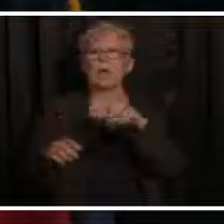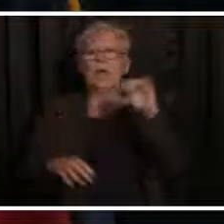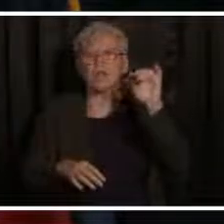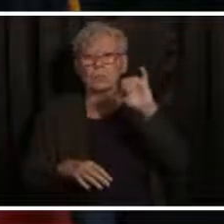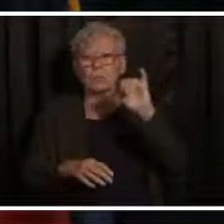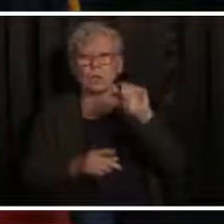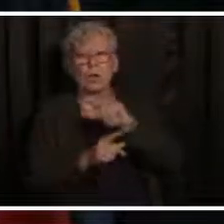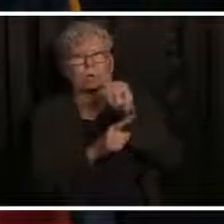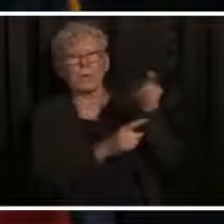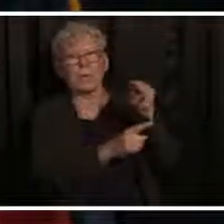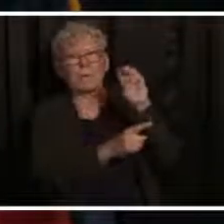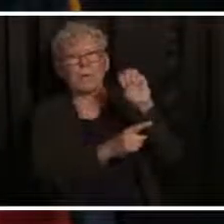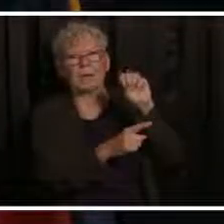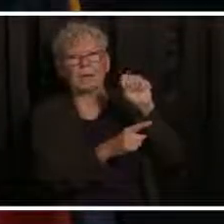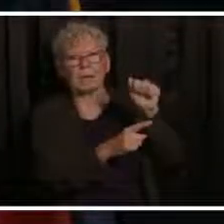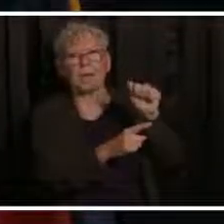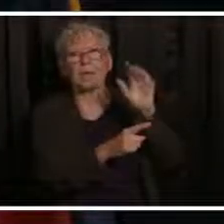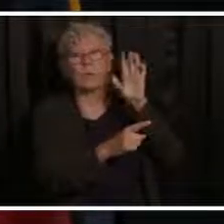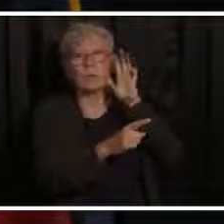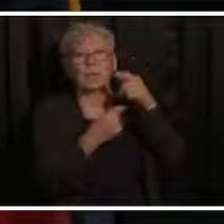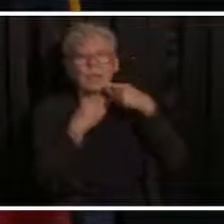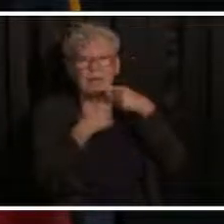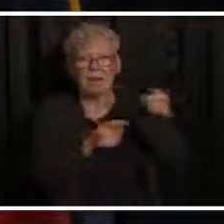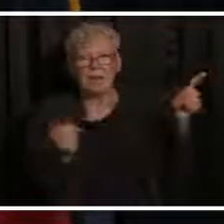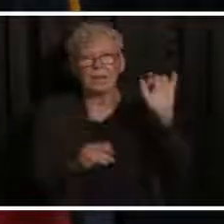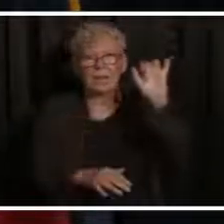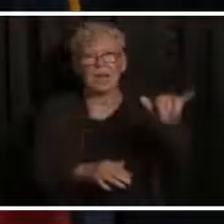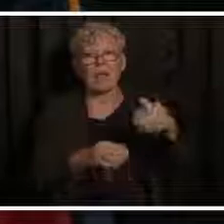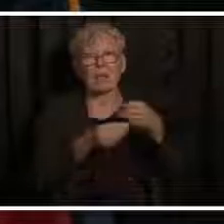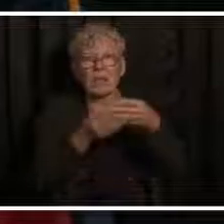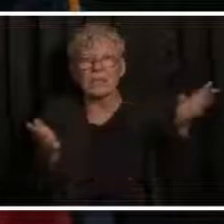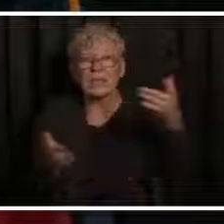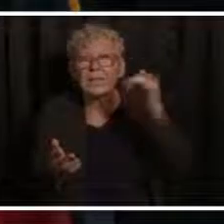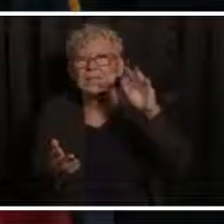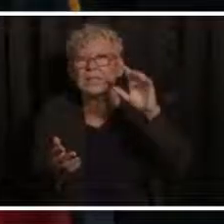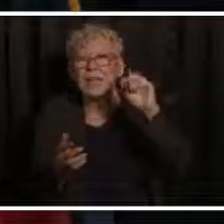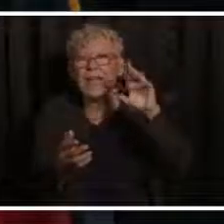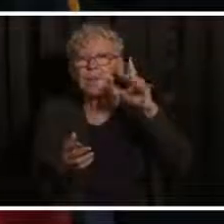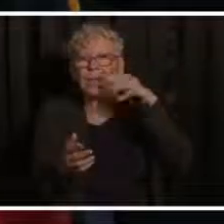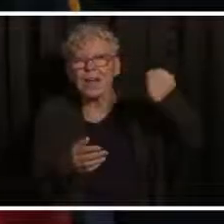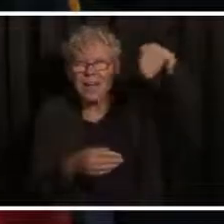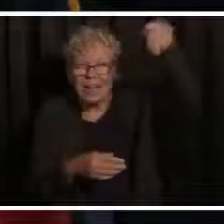with $100 giveaways. governor, uh you talk about influencers.